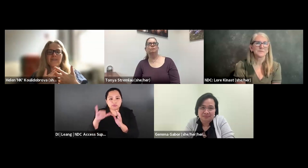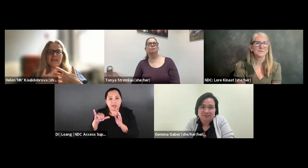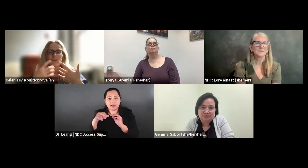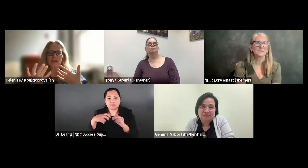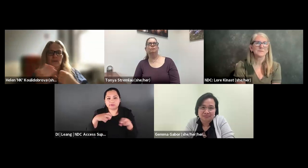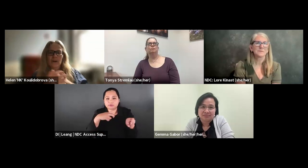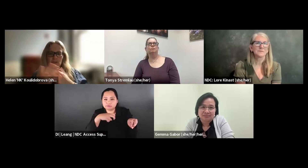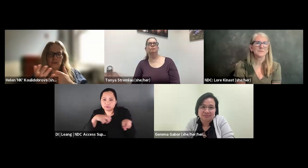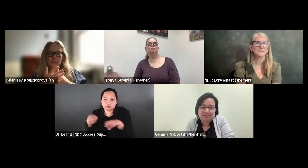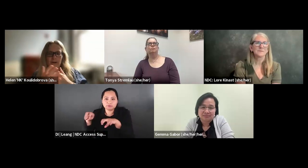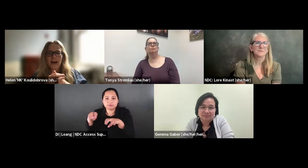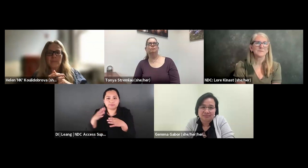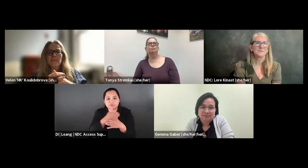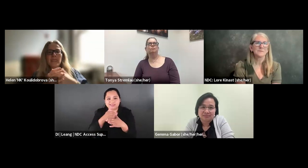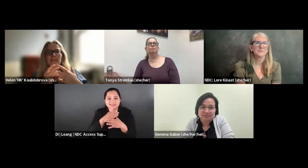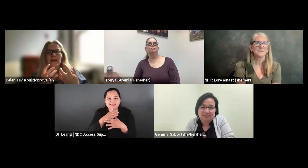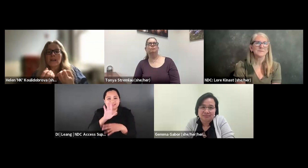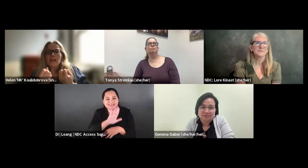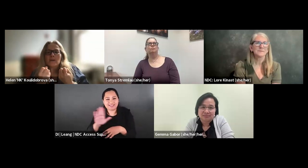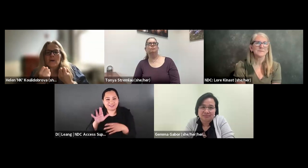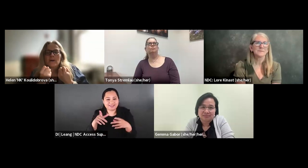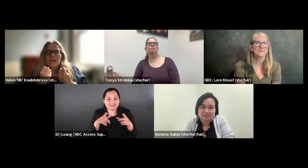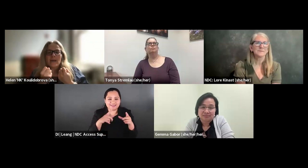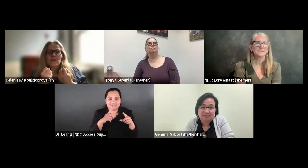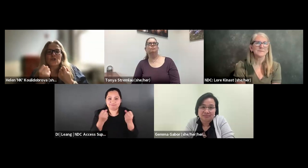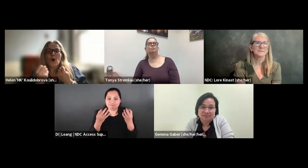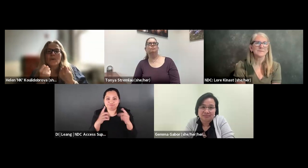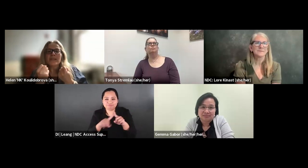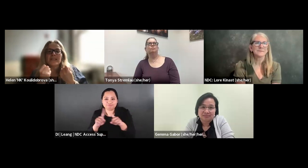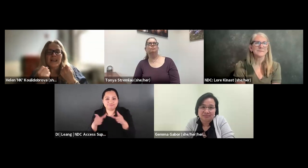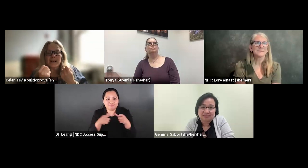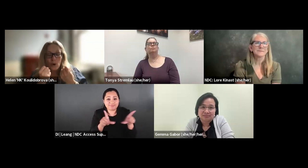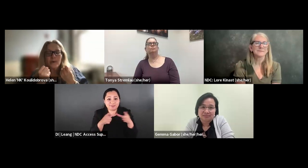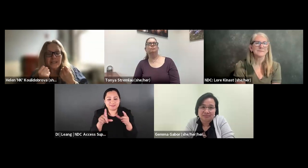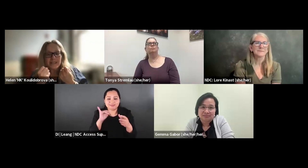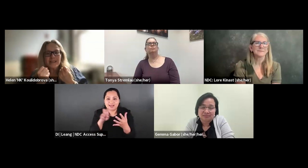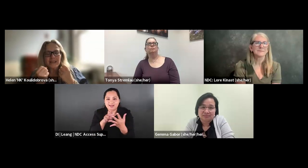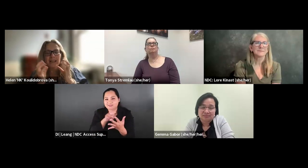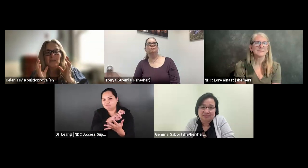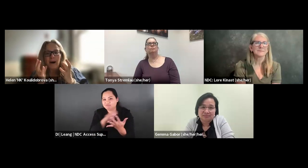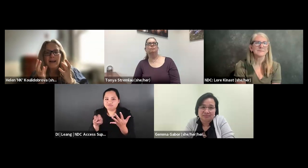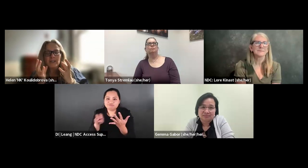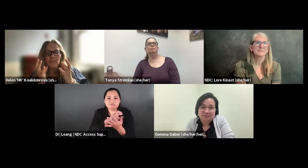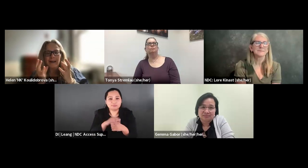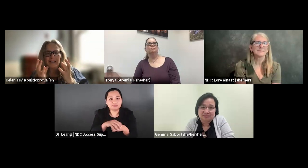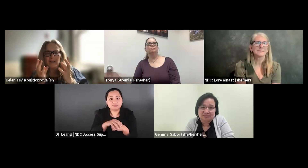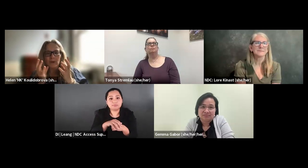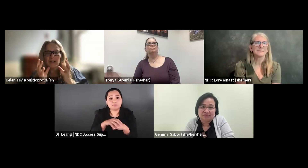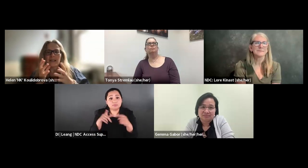given what you and Tonya brought up that languages coexist in the mind of a bilingual.